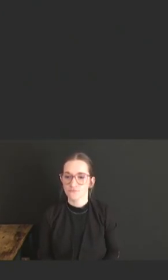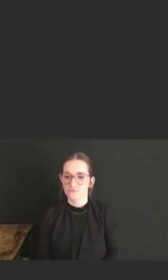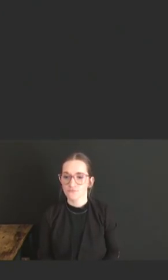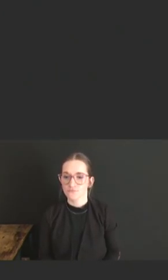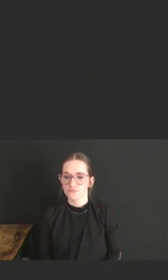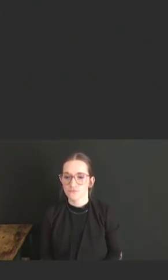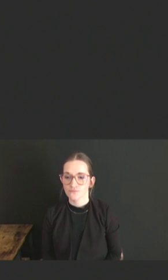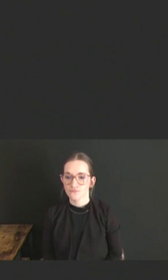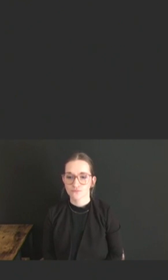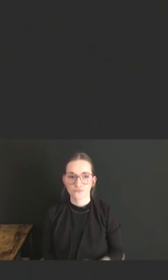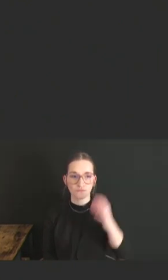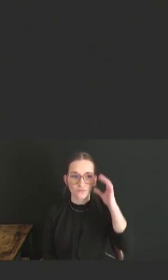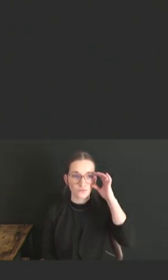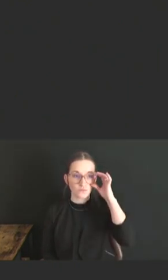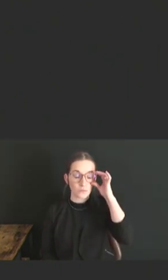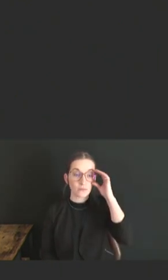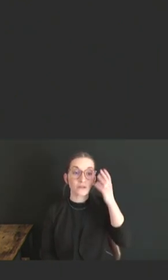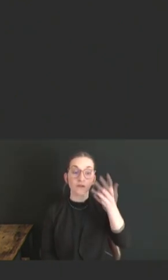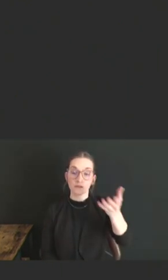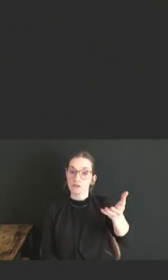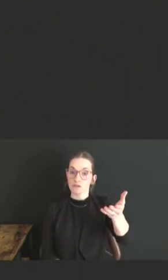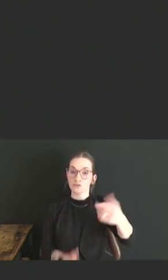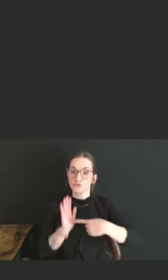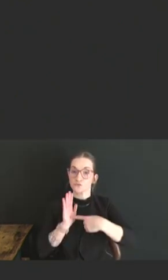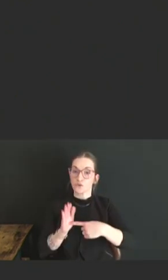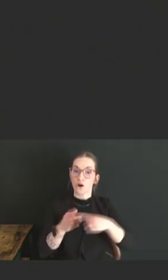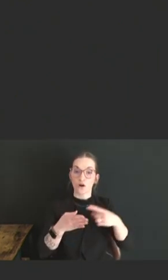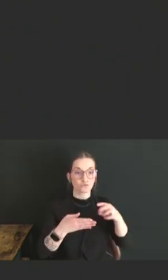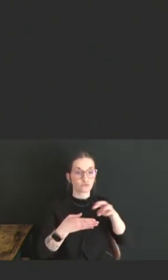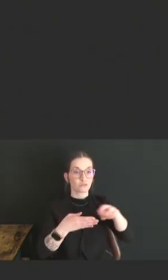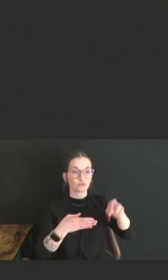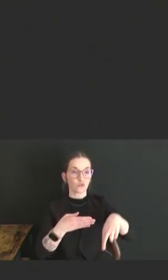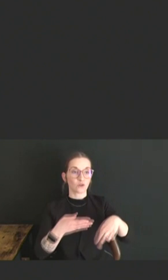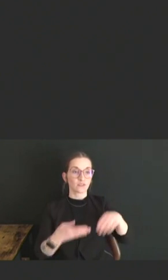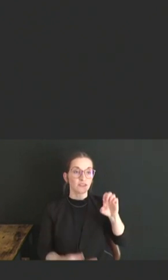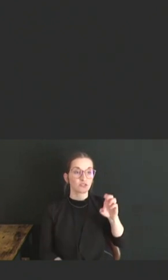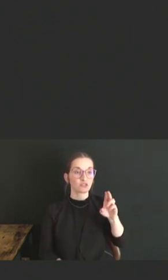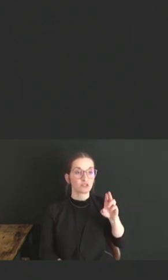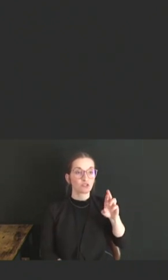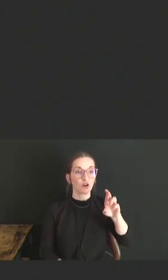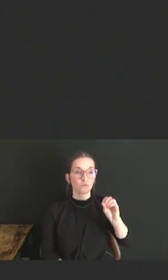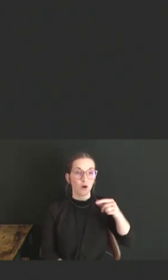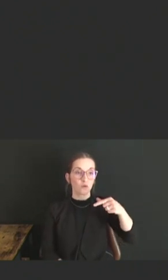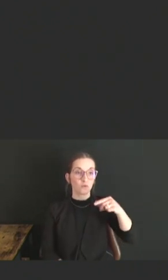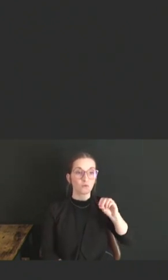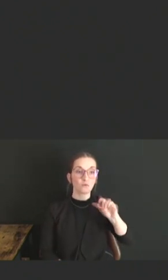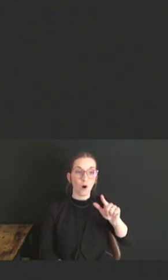So here, we're showing the results of the EuroQol visual analog scale at one-year follow up.